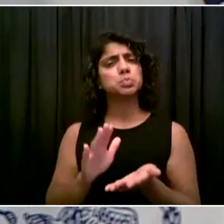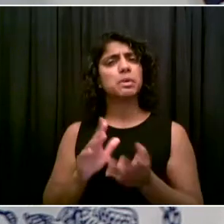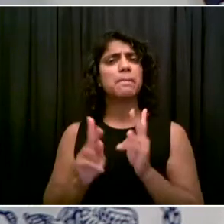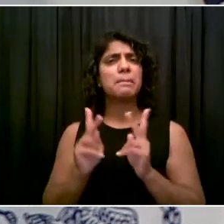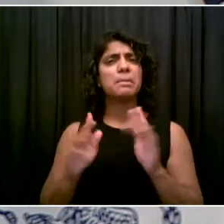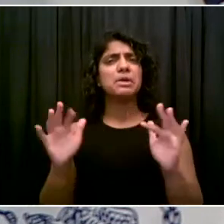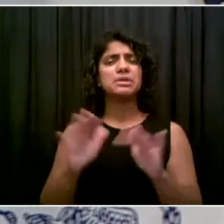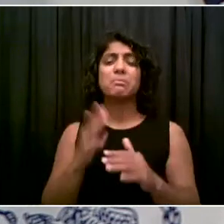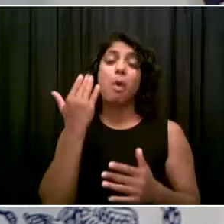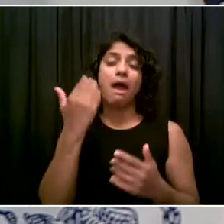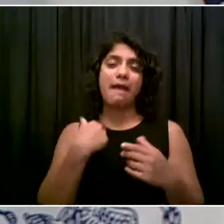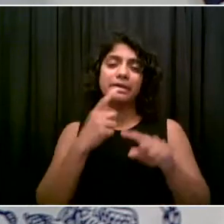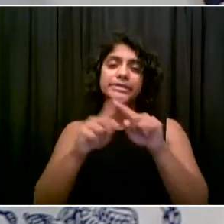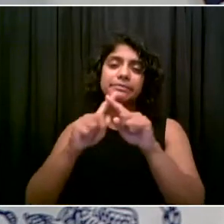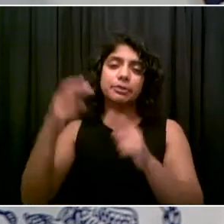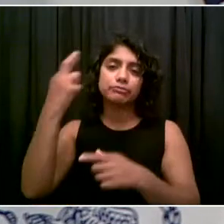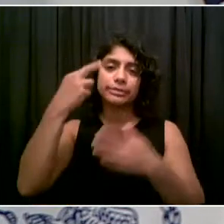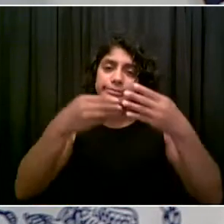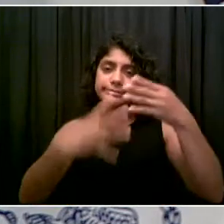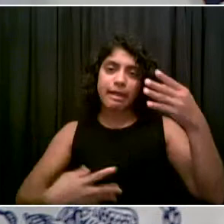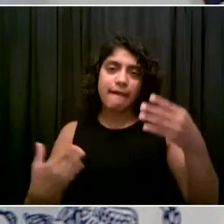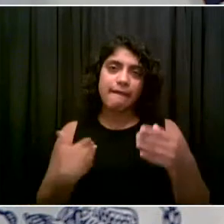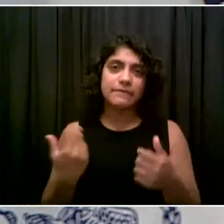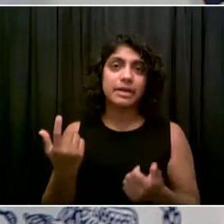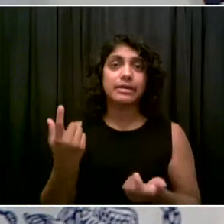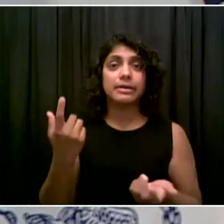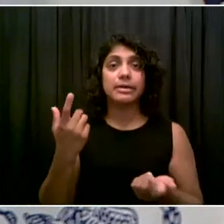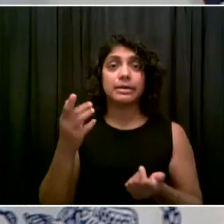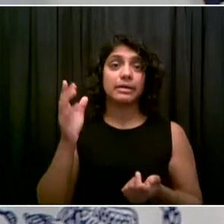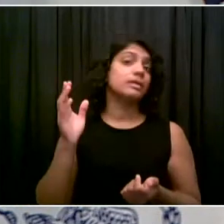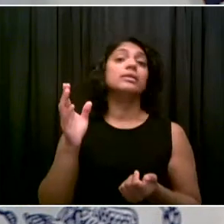NOT NECESSARILY GOING TO BE THE HUGE ATTENDANCE FOR A VRIAETY OF